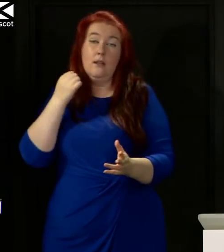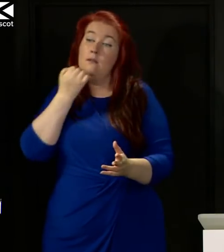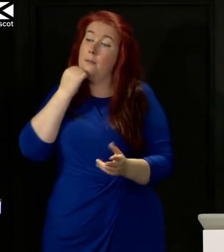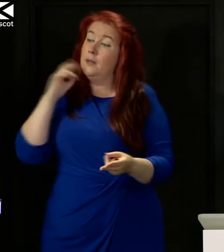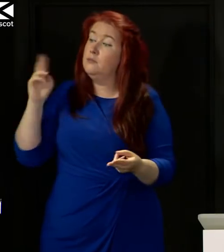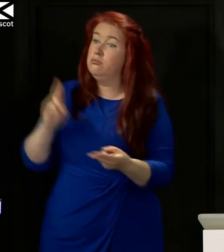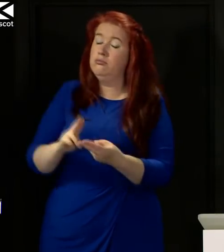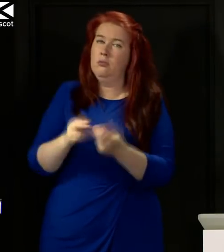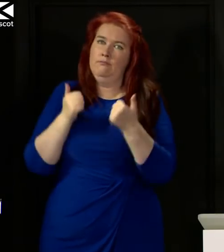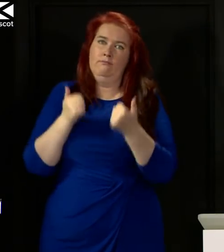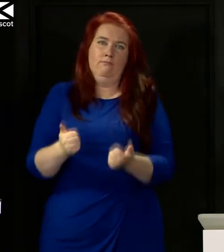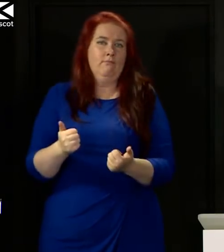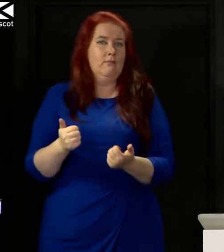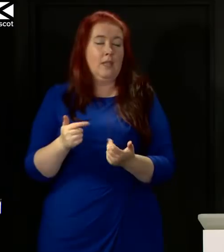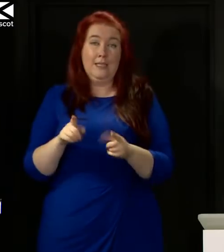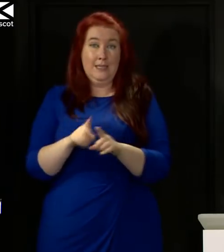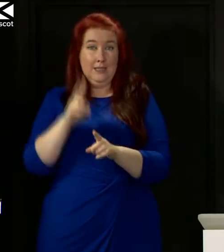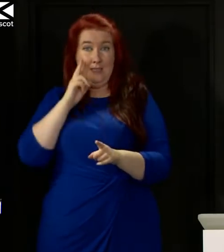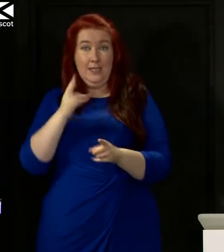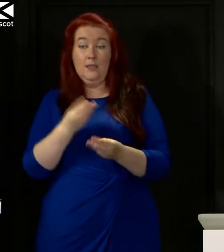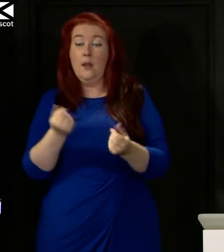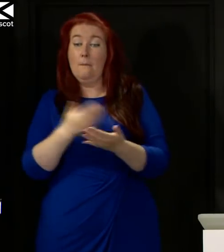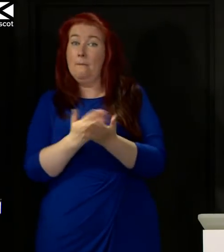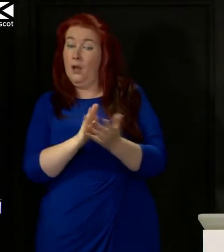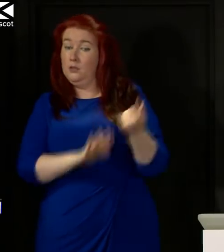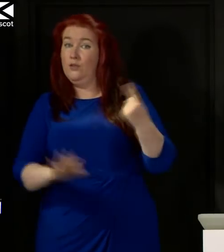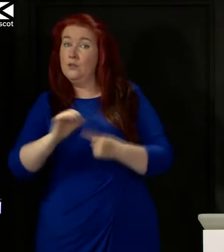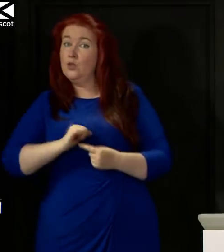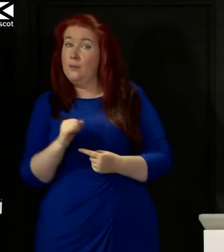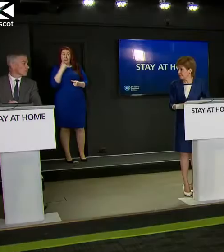certain parts of Scotland, but I believe that is the case for all of Scotland. Gregor.